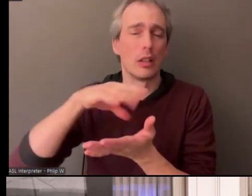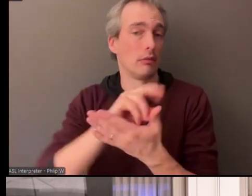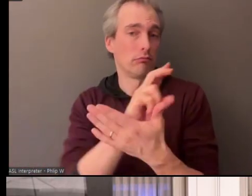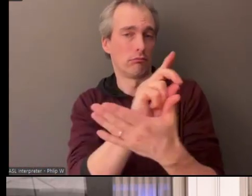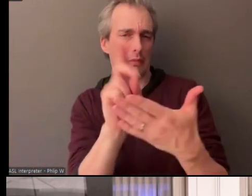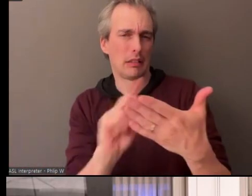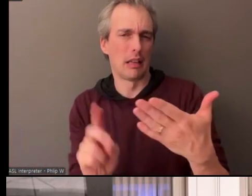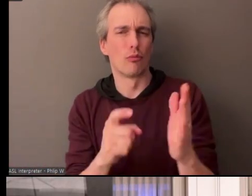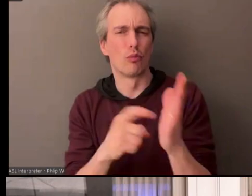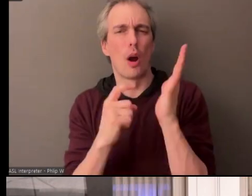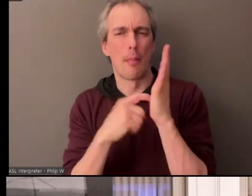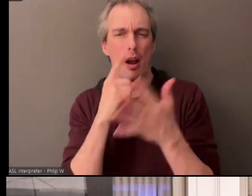We'll talk more about that later.